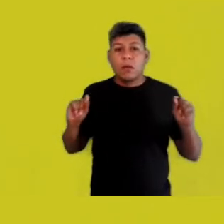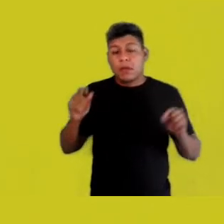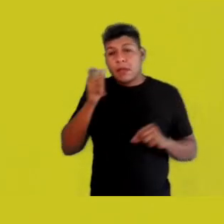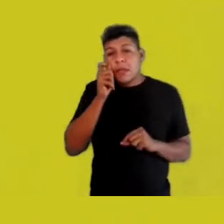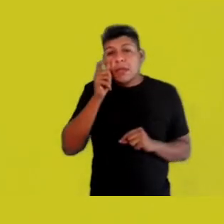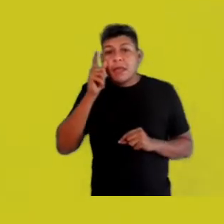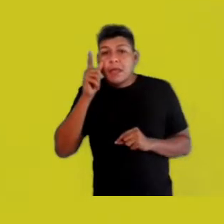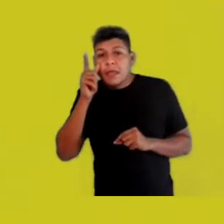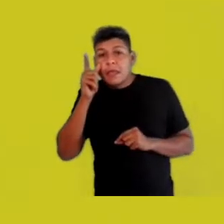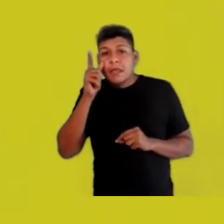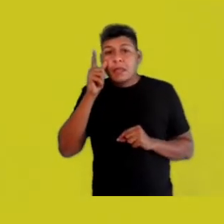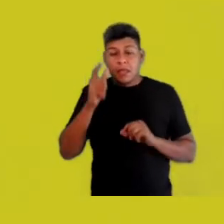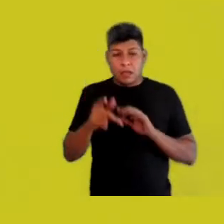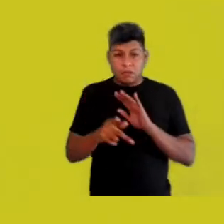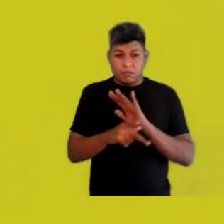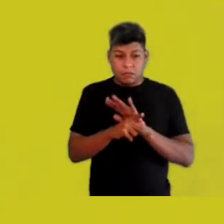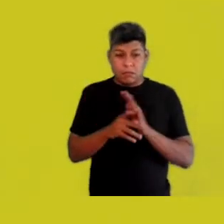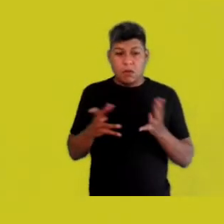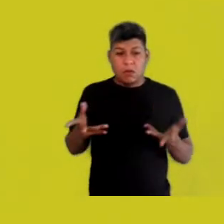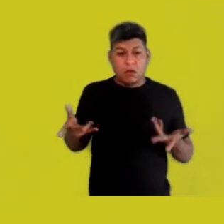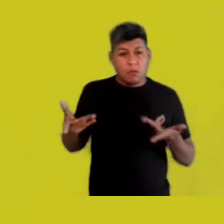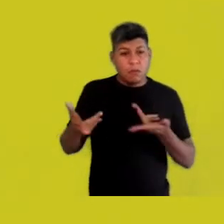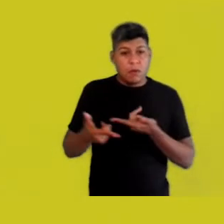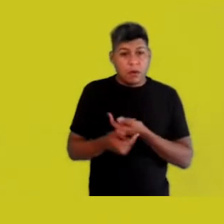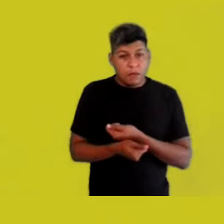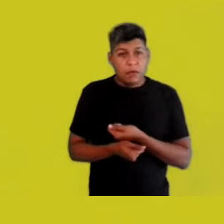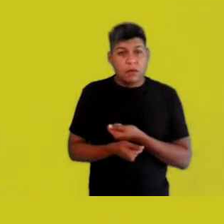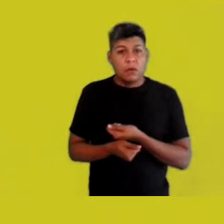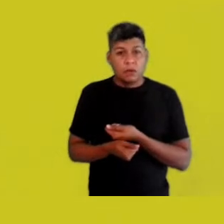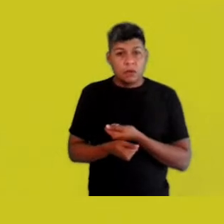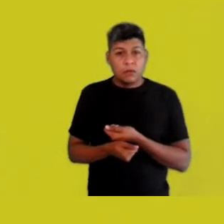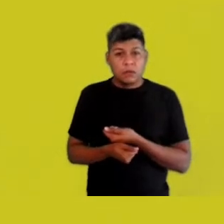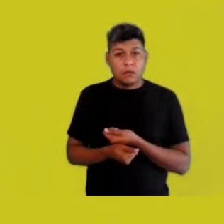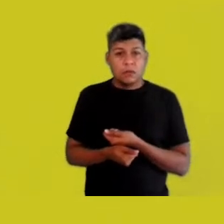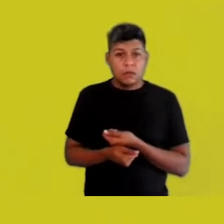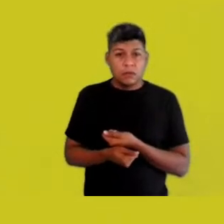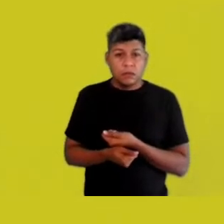so wonderful, of the Bantu universe, is very meaningful.